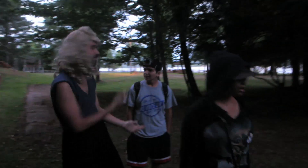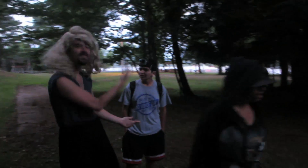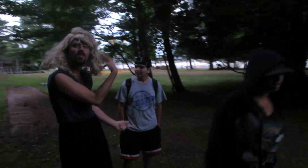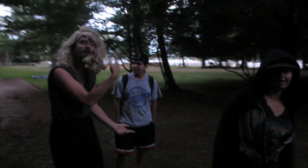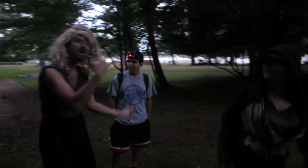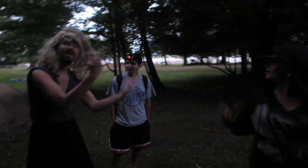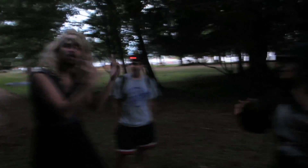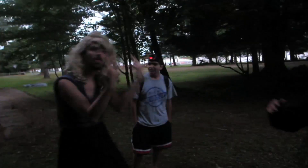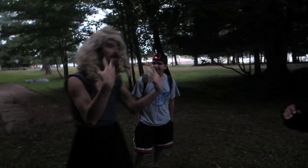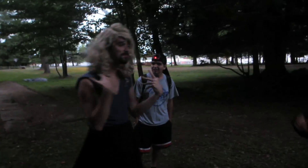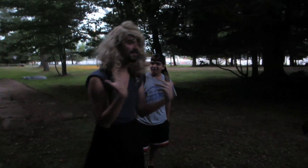Why are you both filming me!?